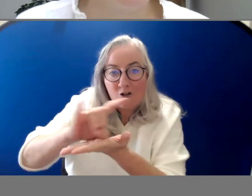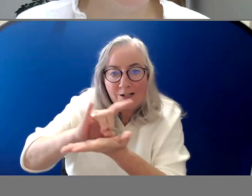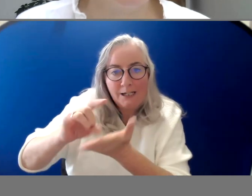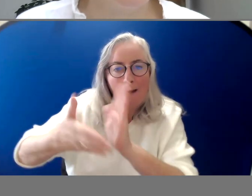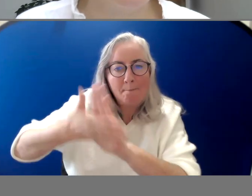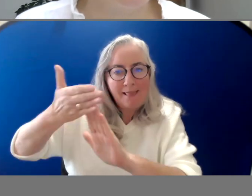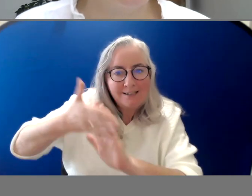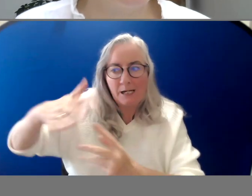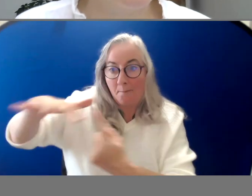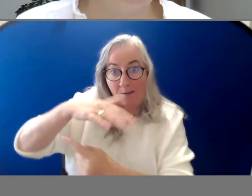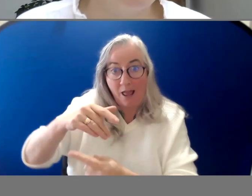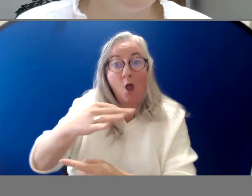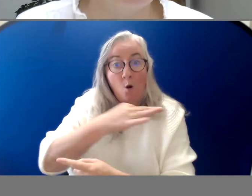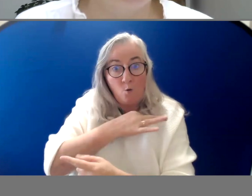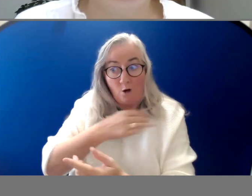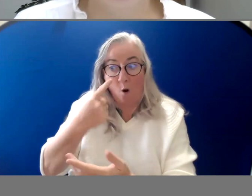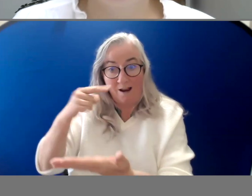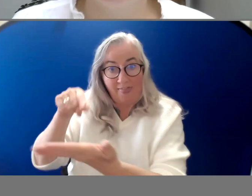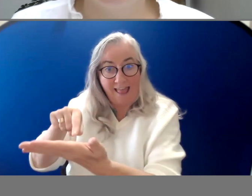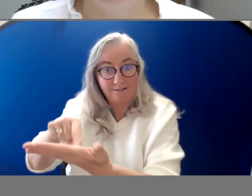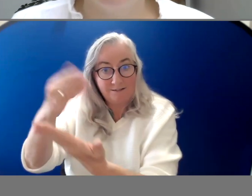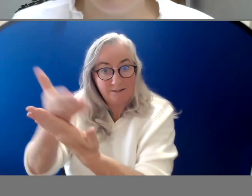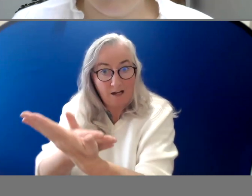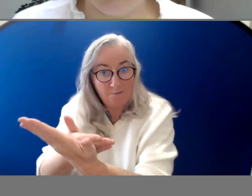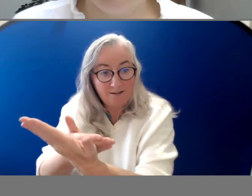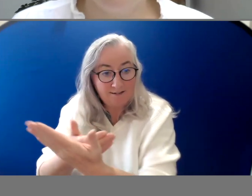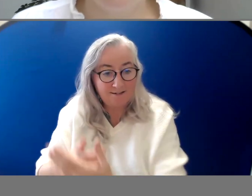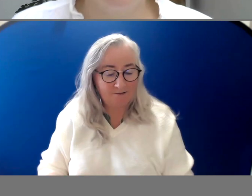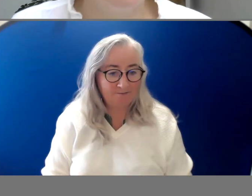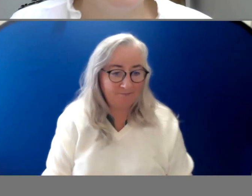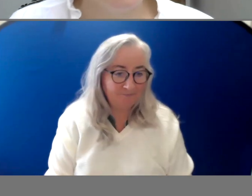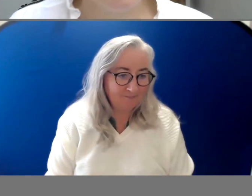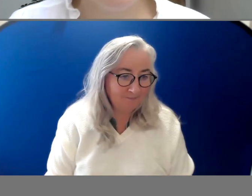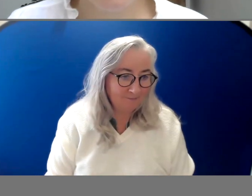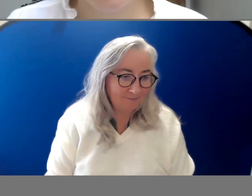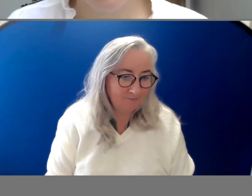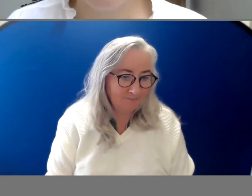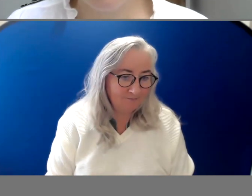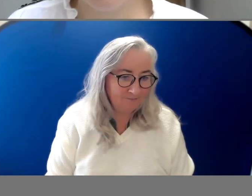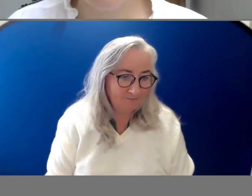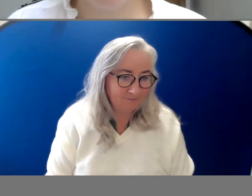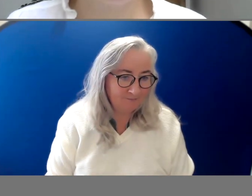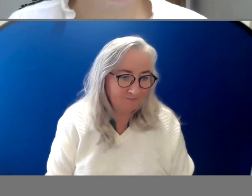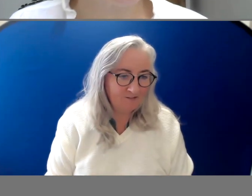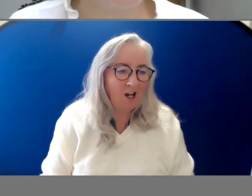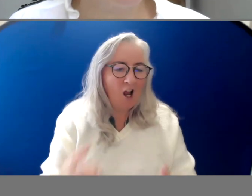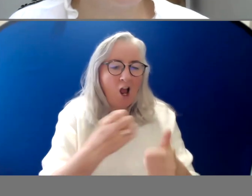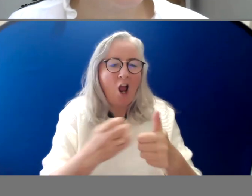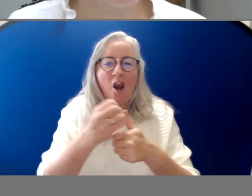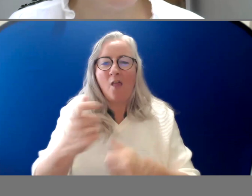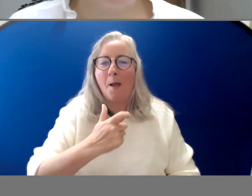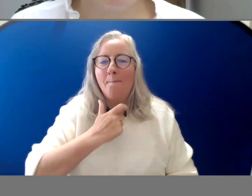so that's a good one to take a look at just another kind of personal anecdotes that my